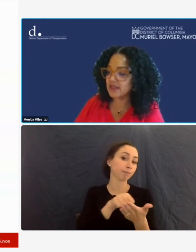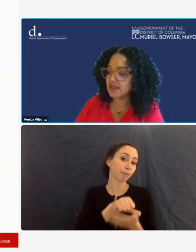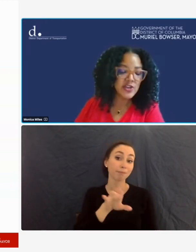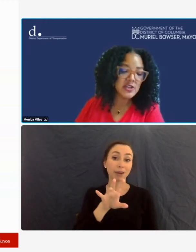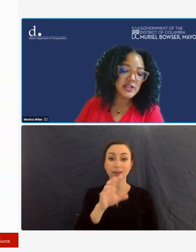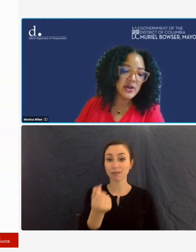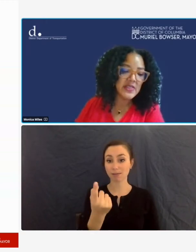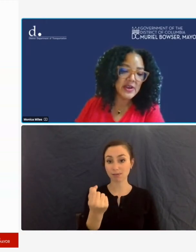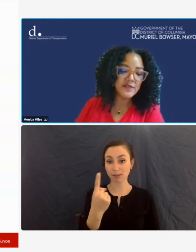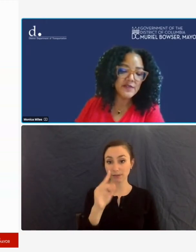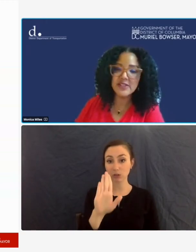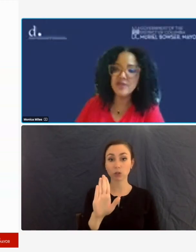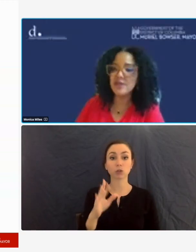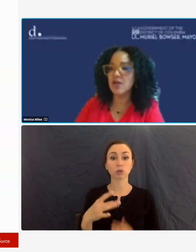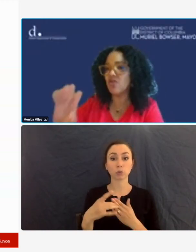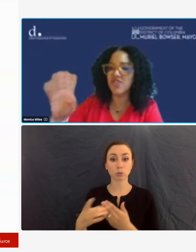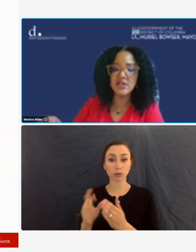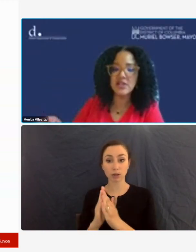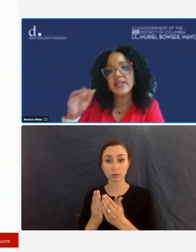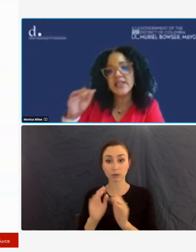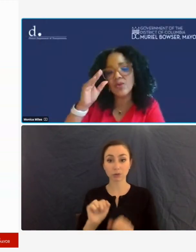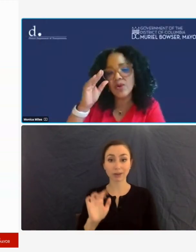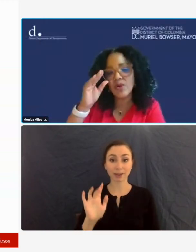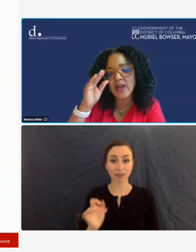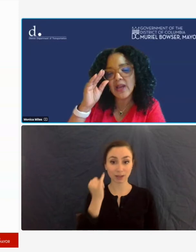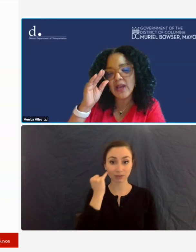you can click on there if you want to see what the whole thing looks like so what i'm doing